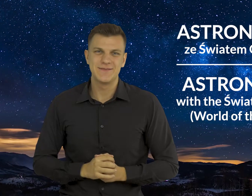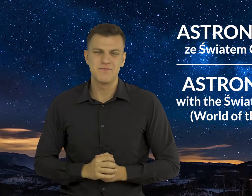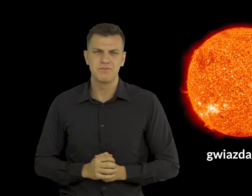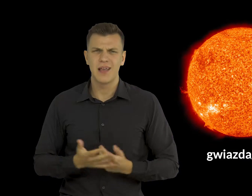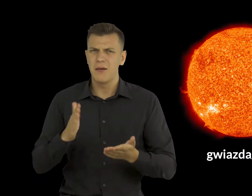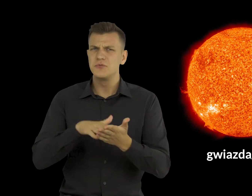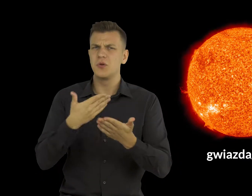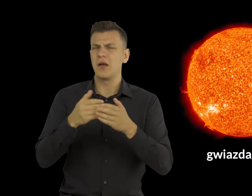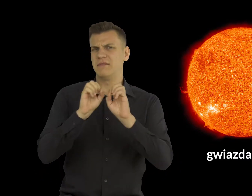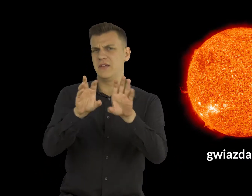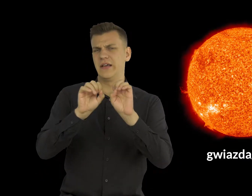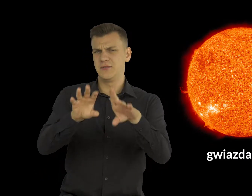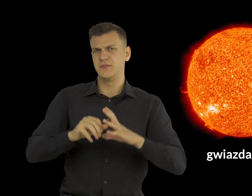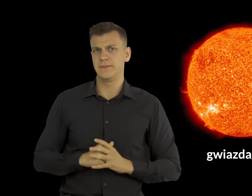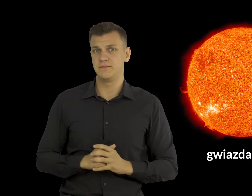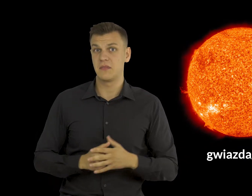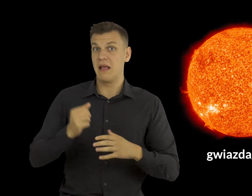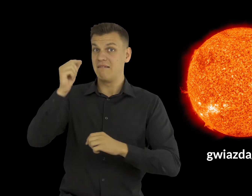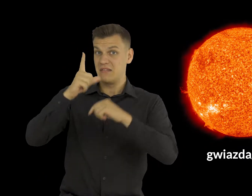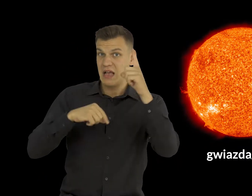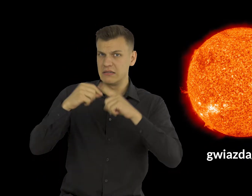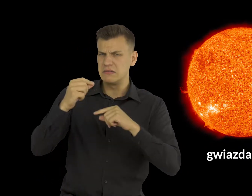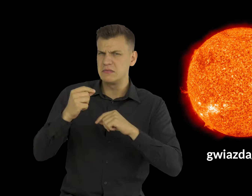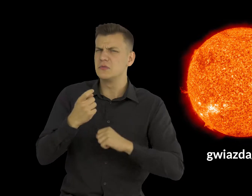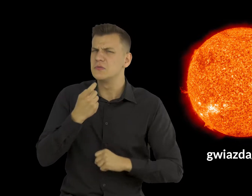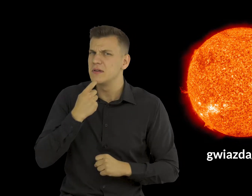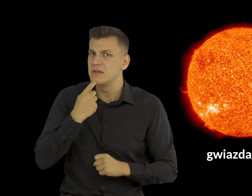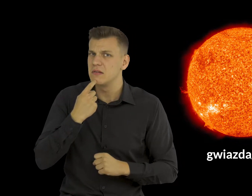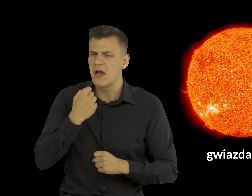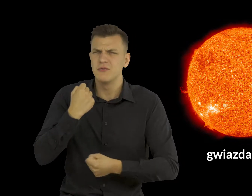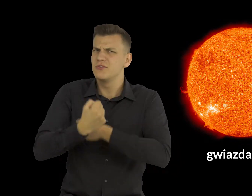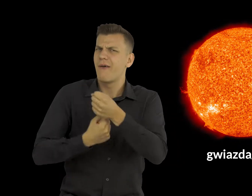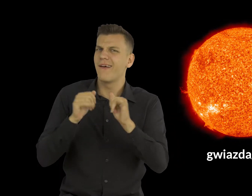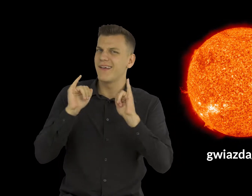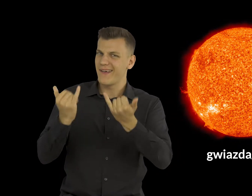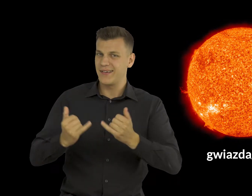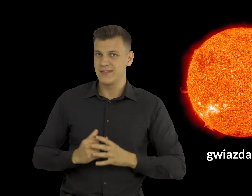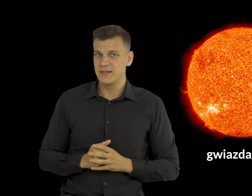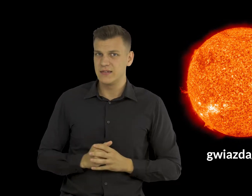You will learn, among others: How does the star work?